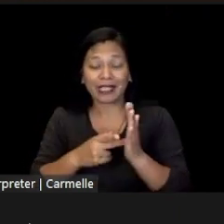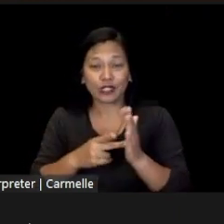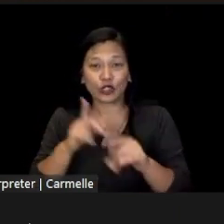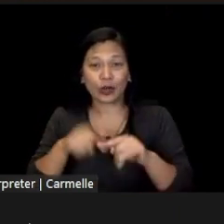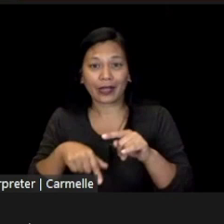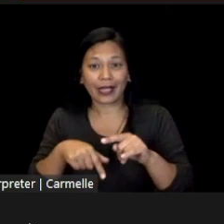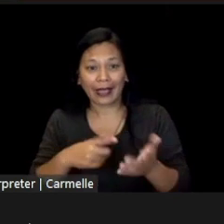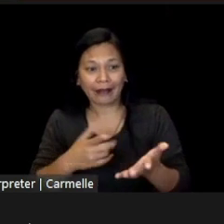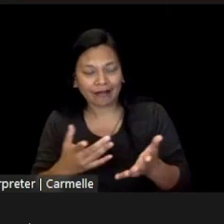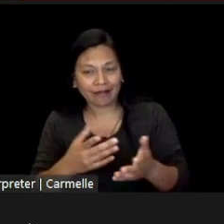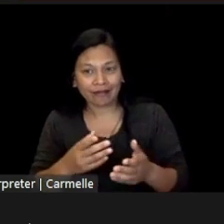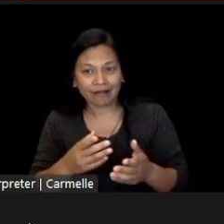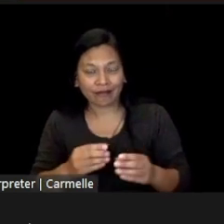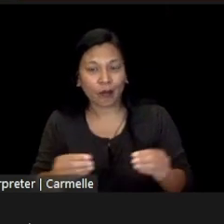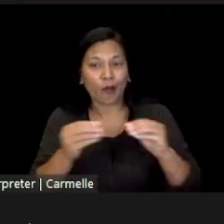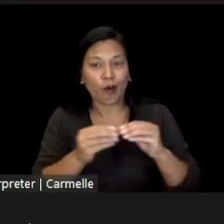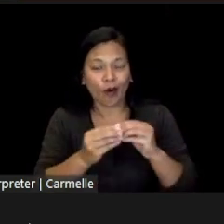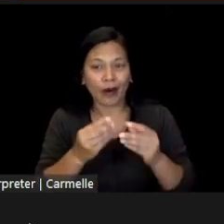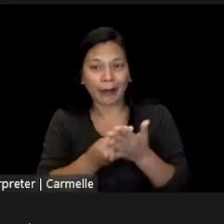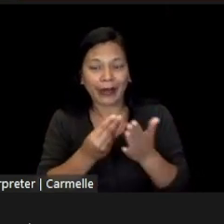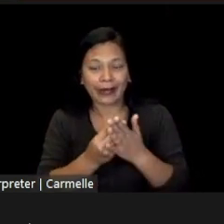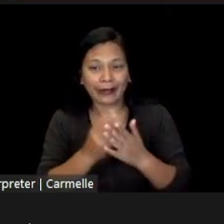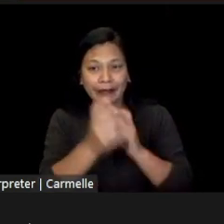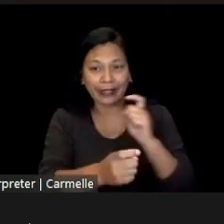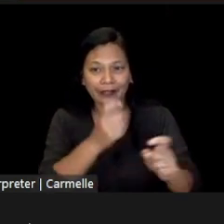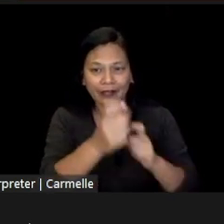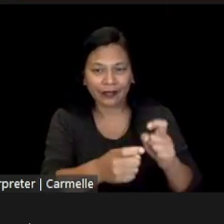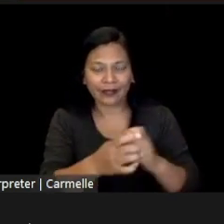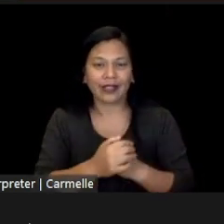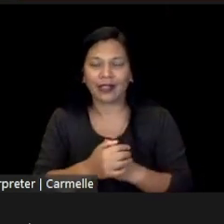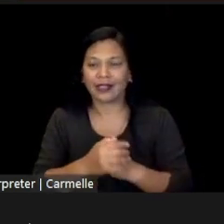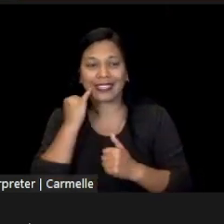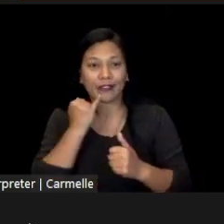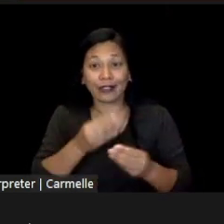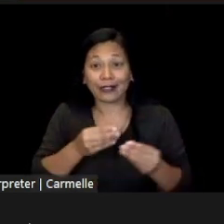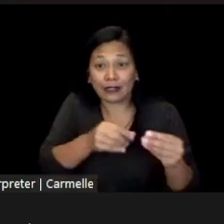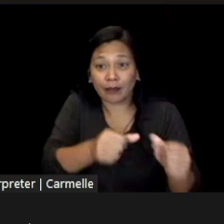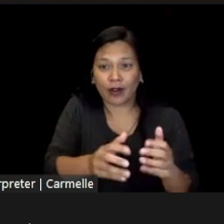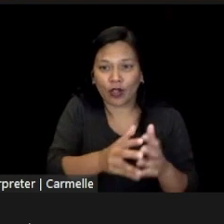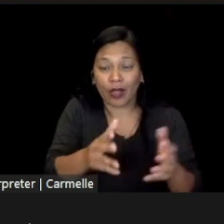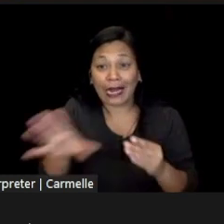It's not like we're going to pay for a hundred percent of your project and then give you 80% more for you to have a discretionary fund.